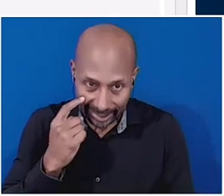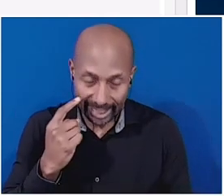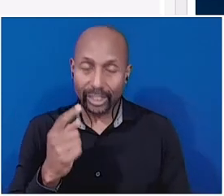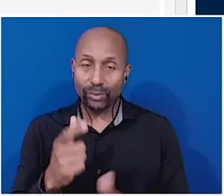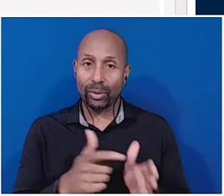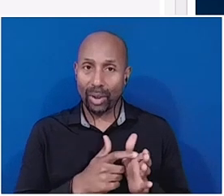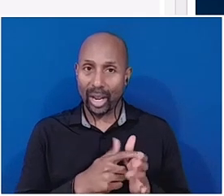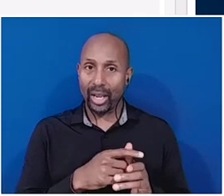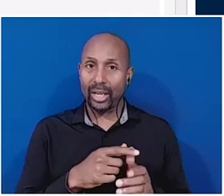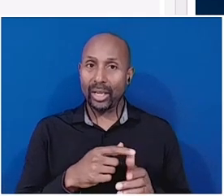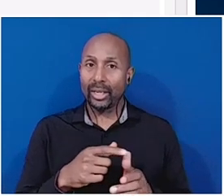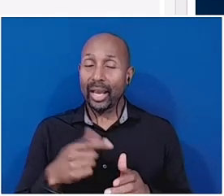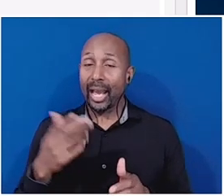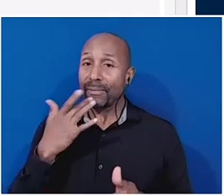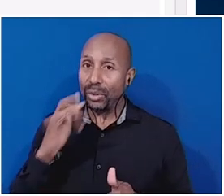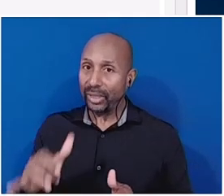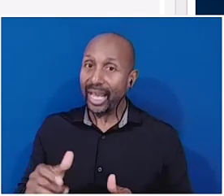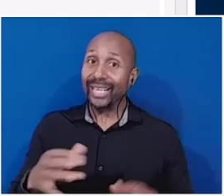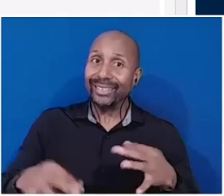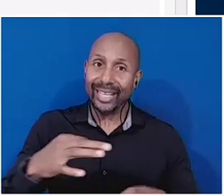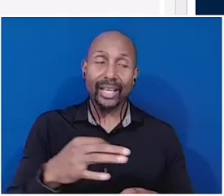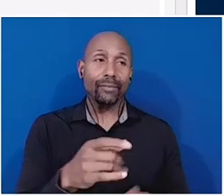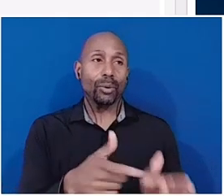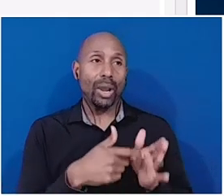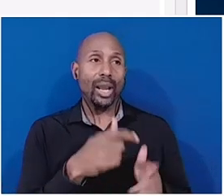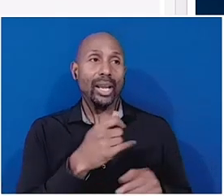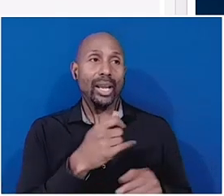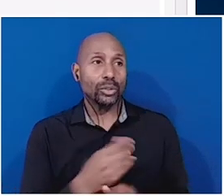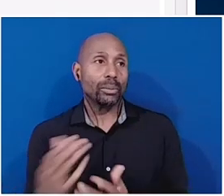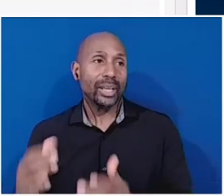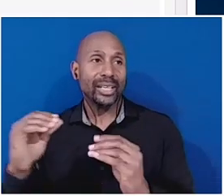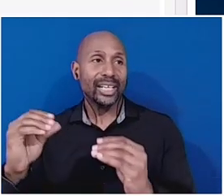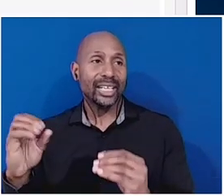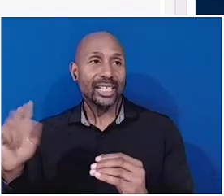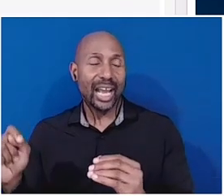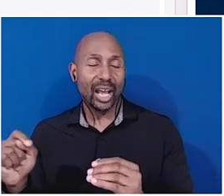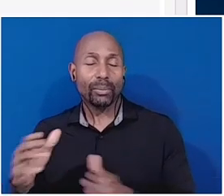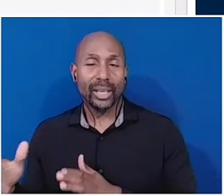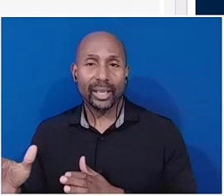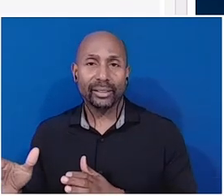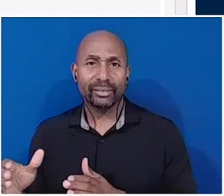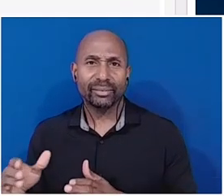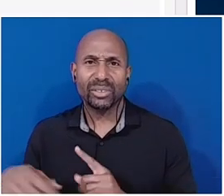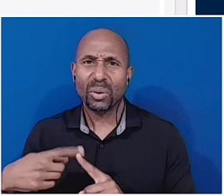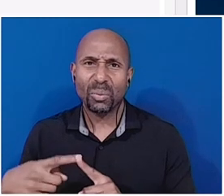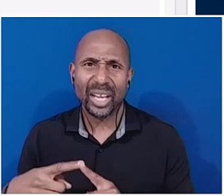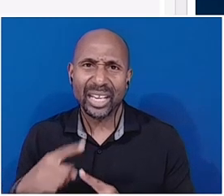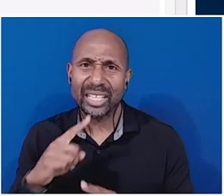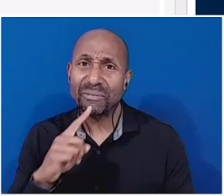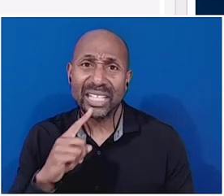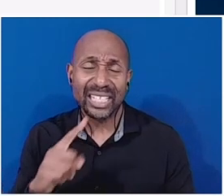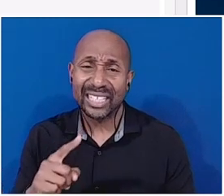[30 seconds] than a requirement that every literally 5,500 institutions, many- most of which may not be at risk of closing,